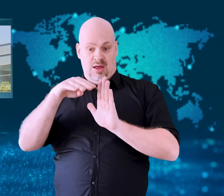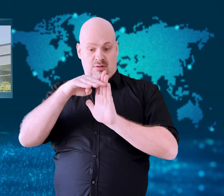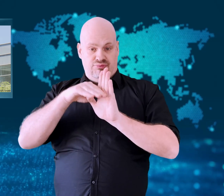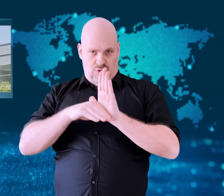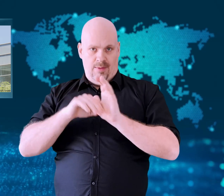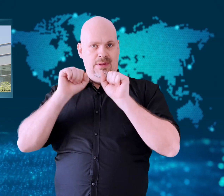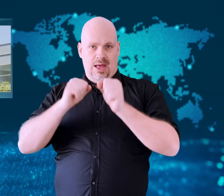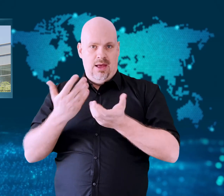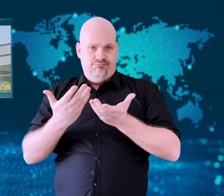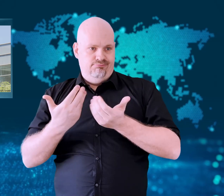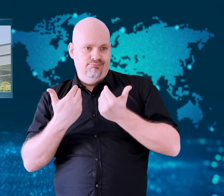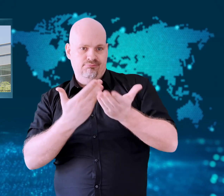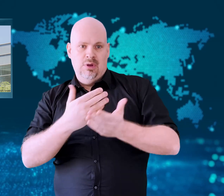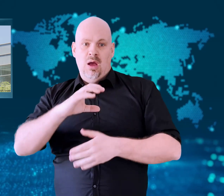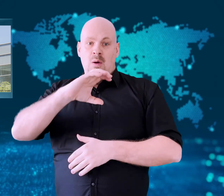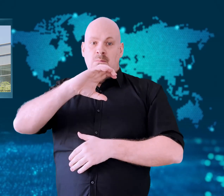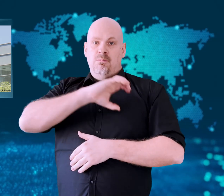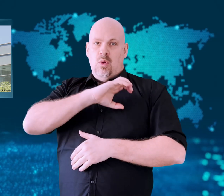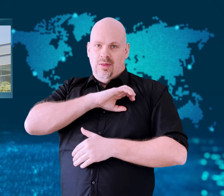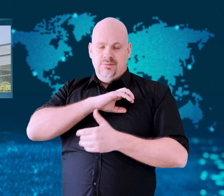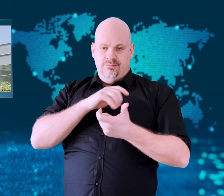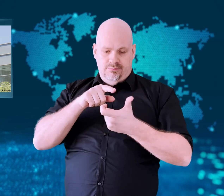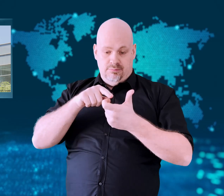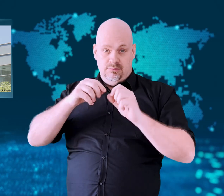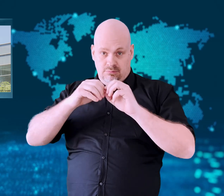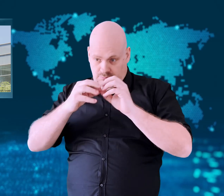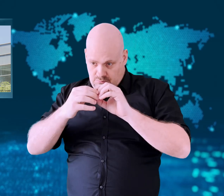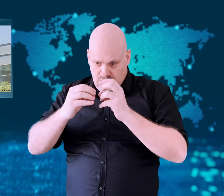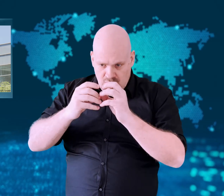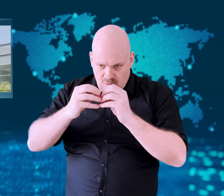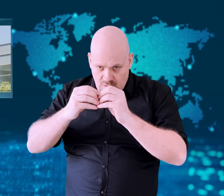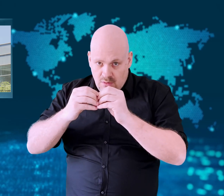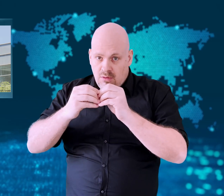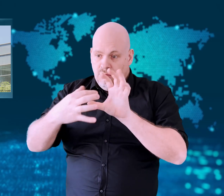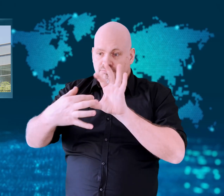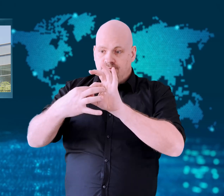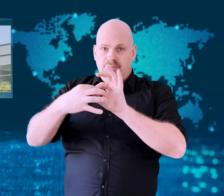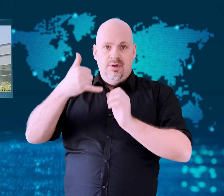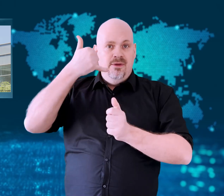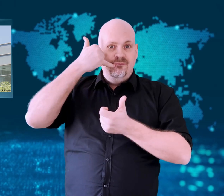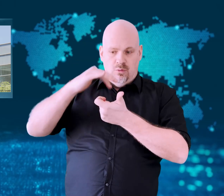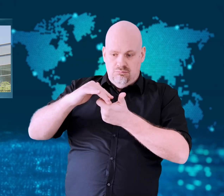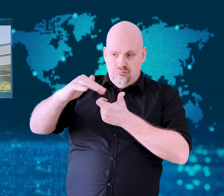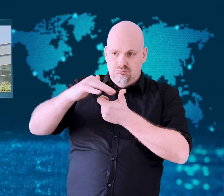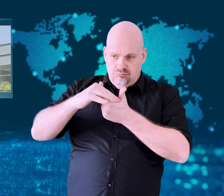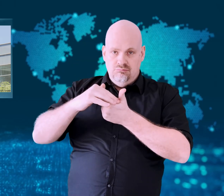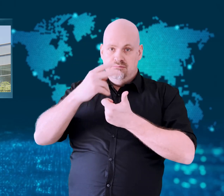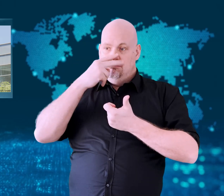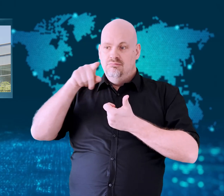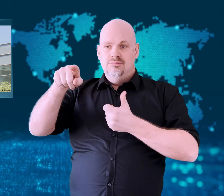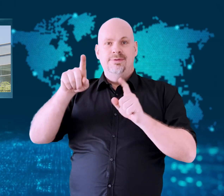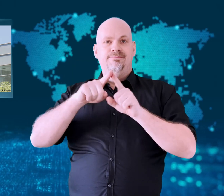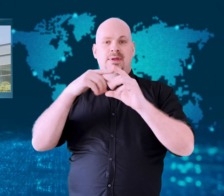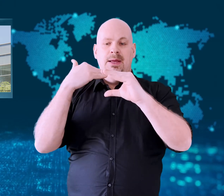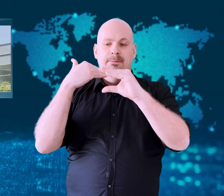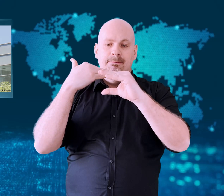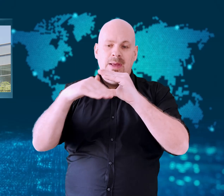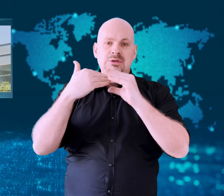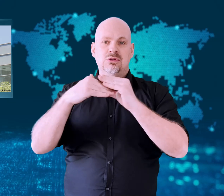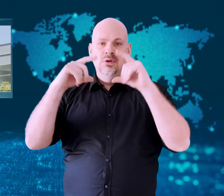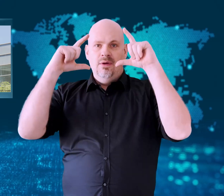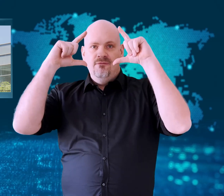agencies to receive messages, photos, emails,